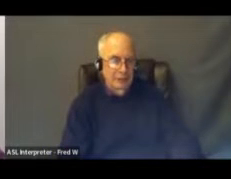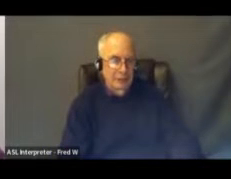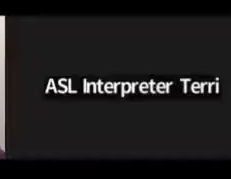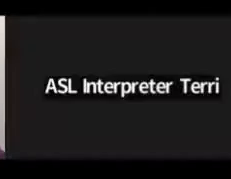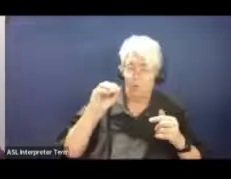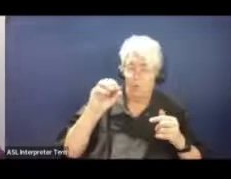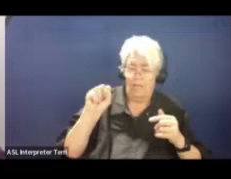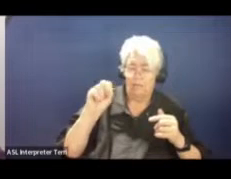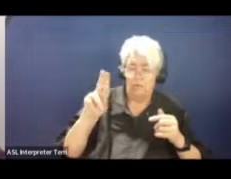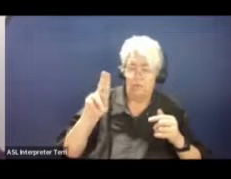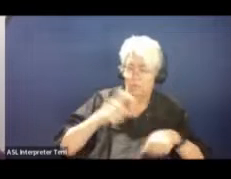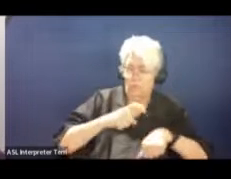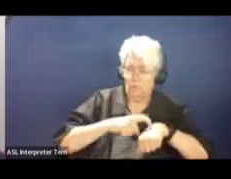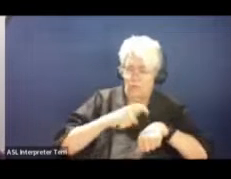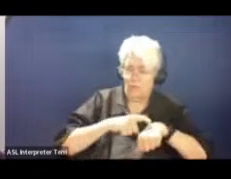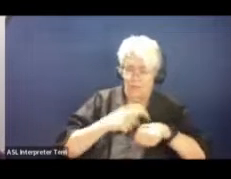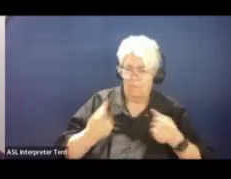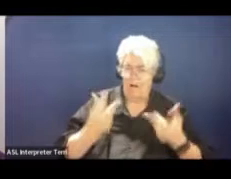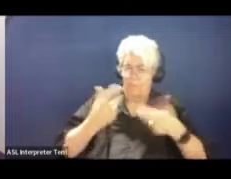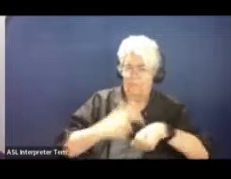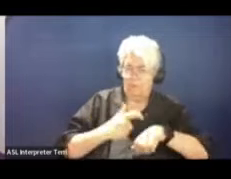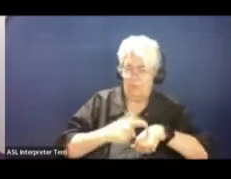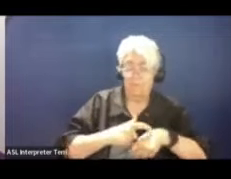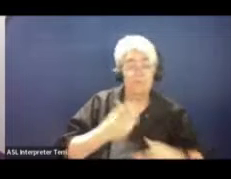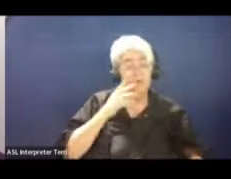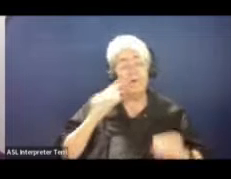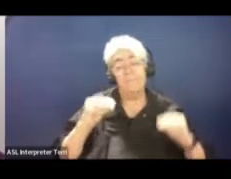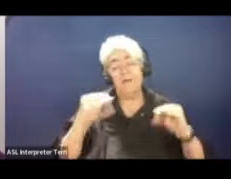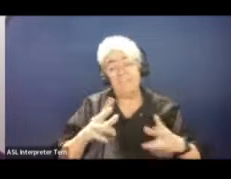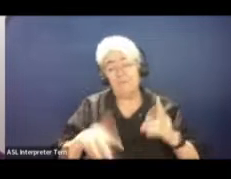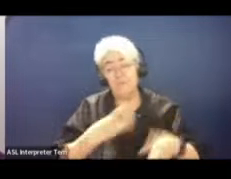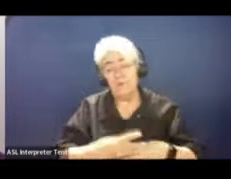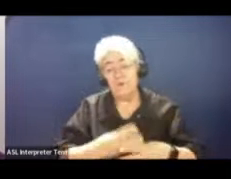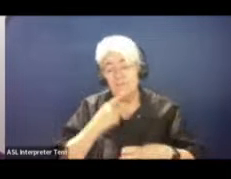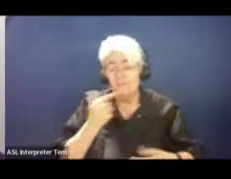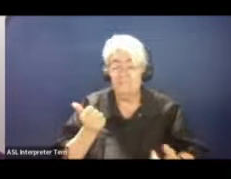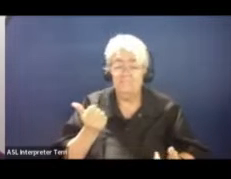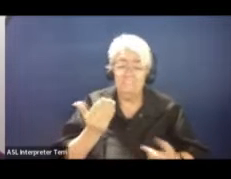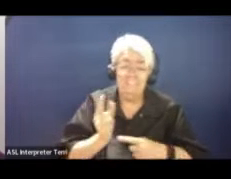know, in a magical world, with all of us being so pressed for time, like 15 20 minutes, depending on the survivors